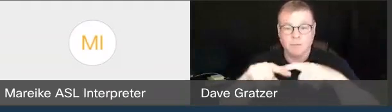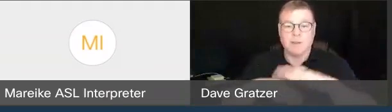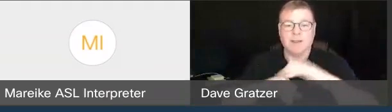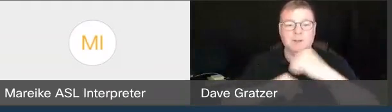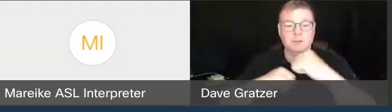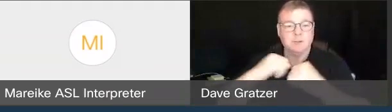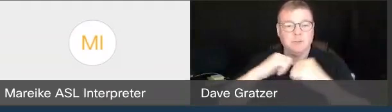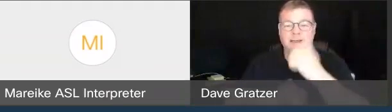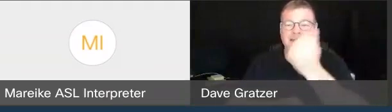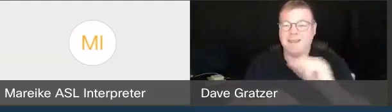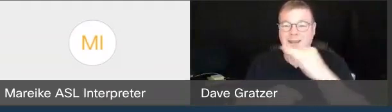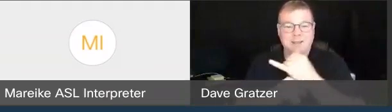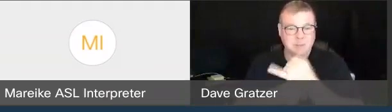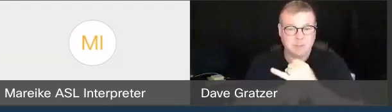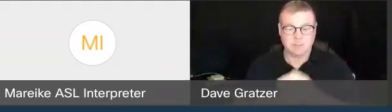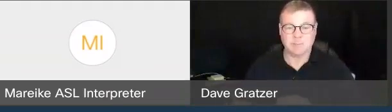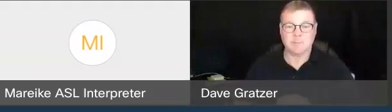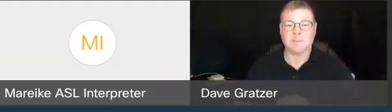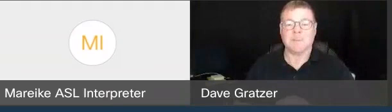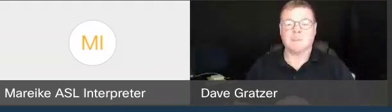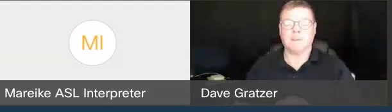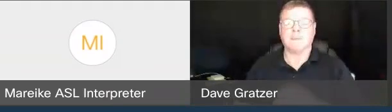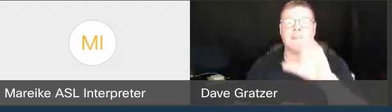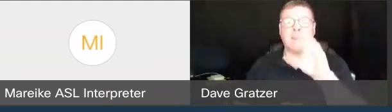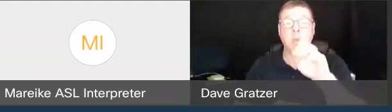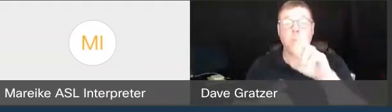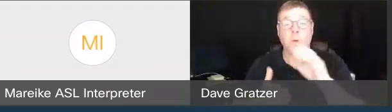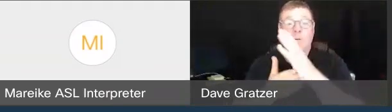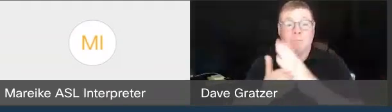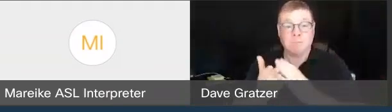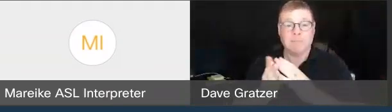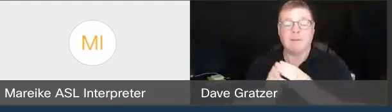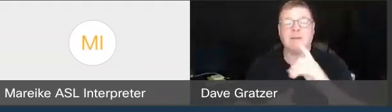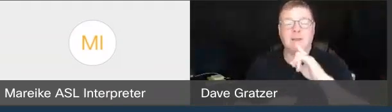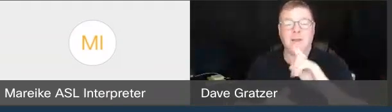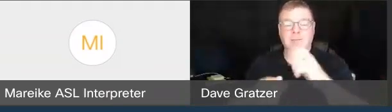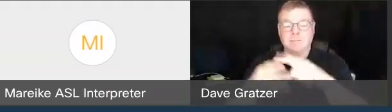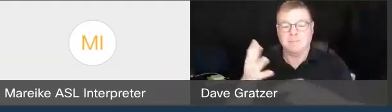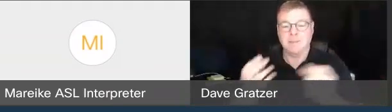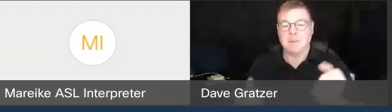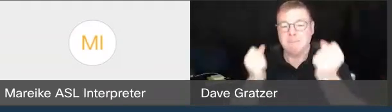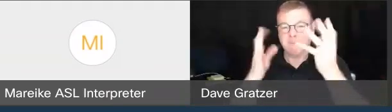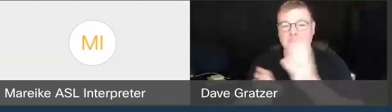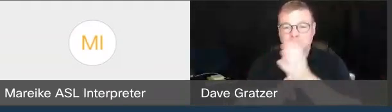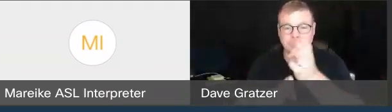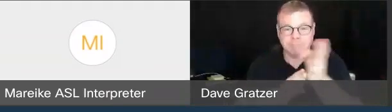institutional setting. Its core components feature but following multidisciplinary treatment teams,